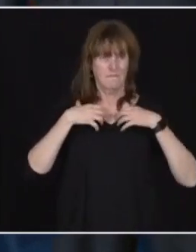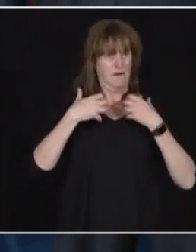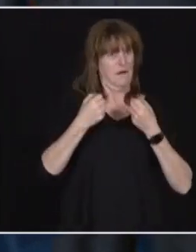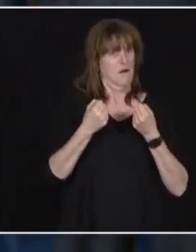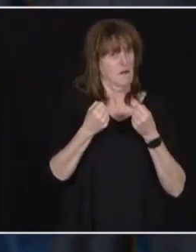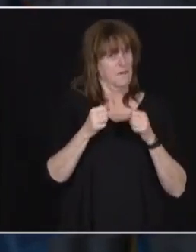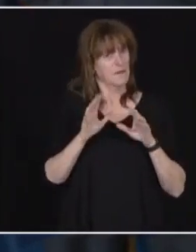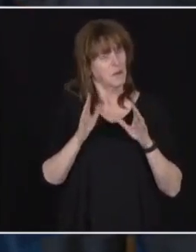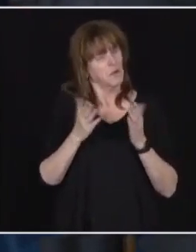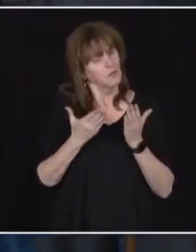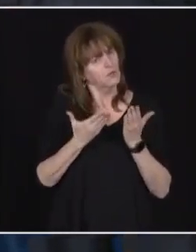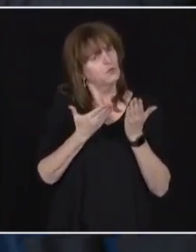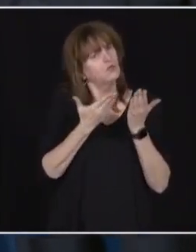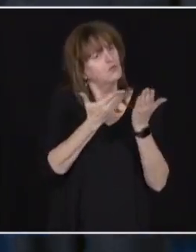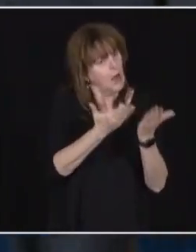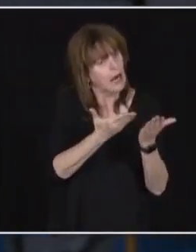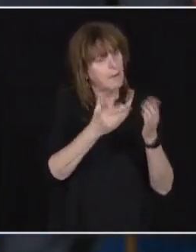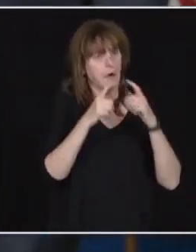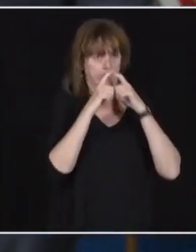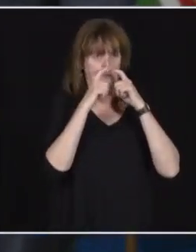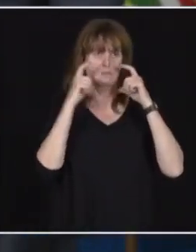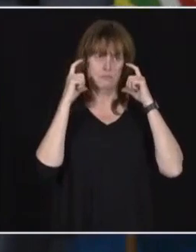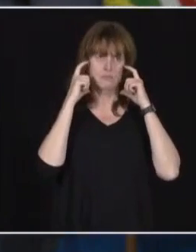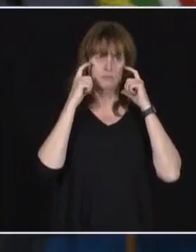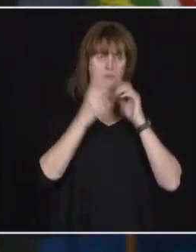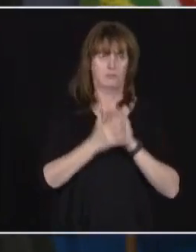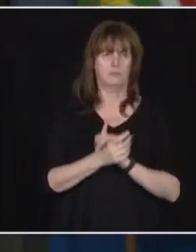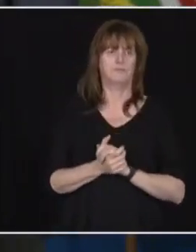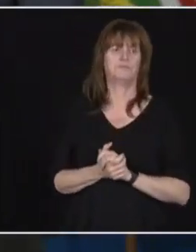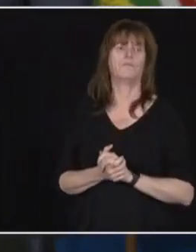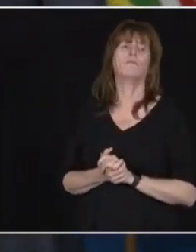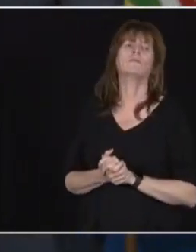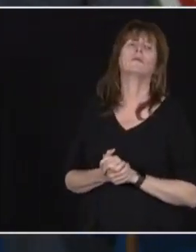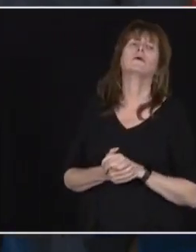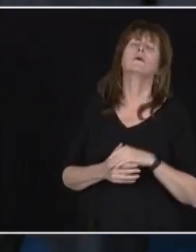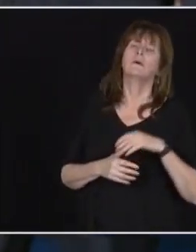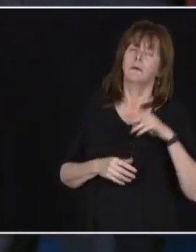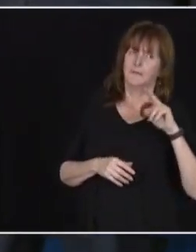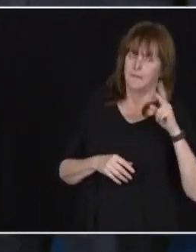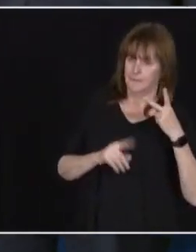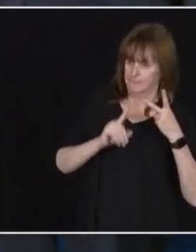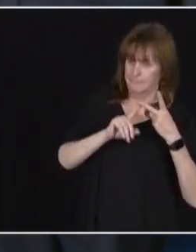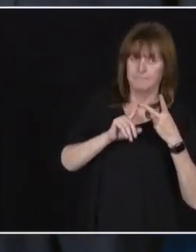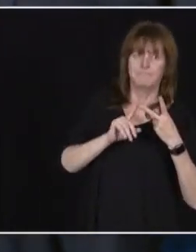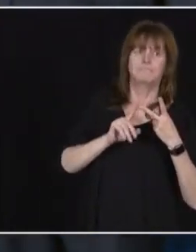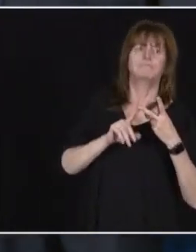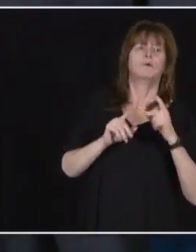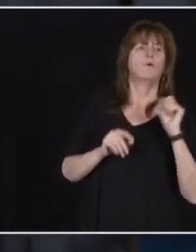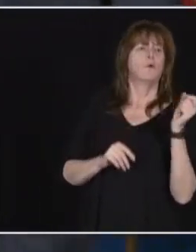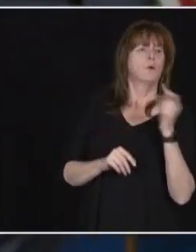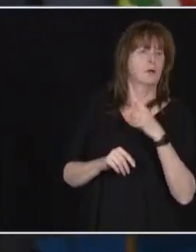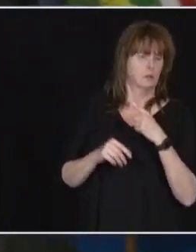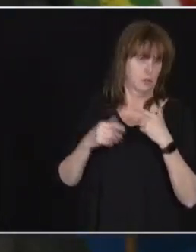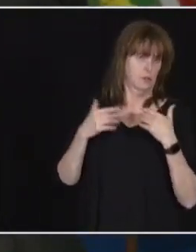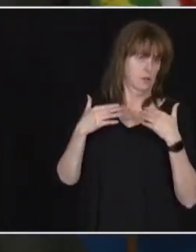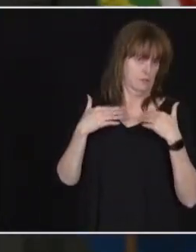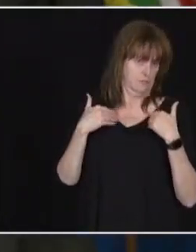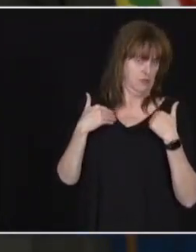healthy as possible so where physical distancing is not going to work, he will recommend a mask.